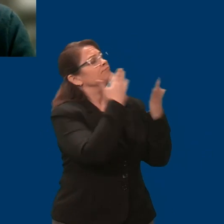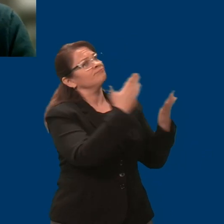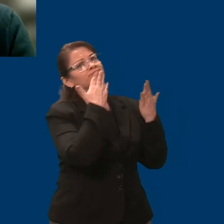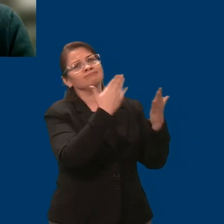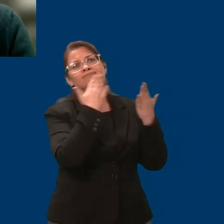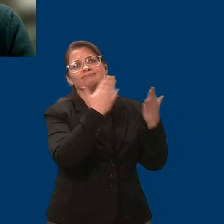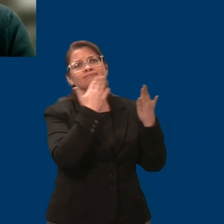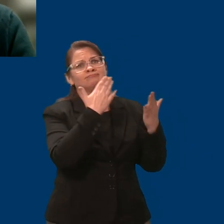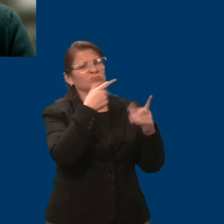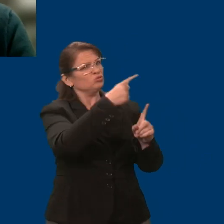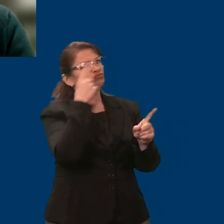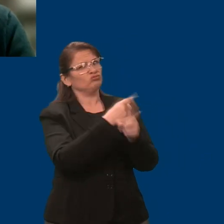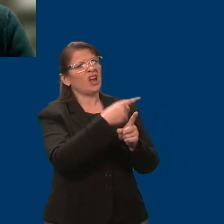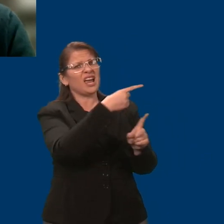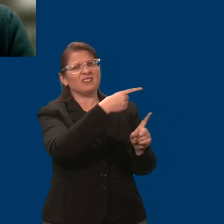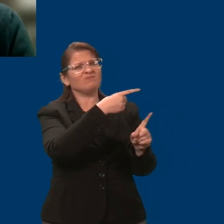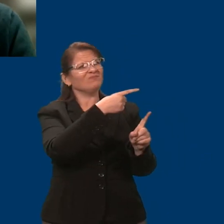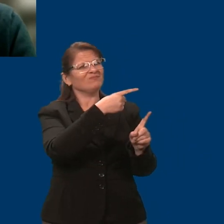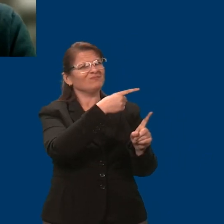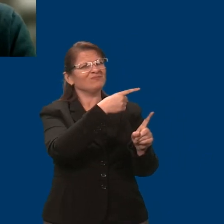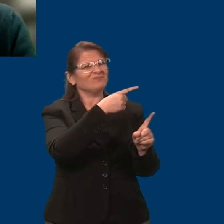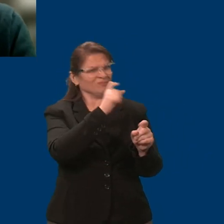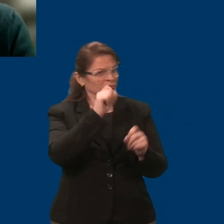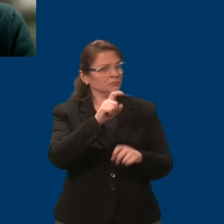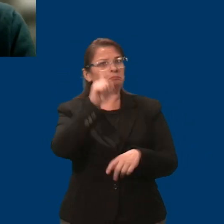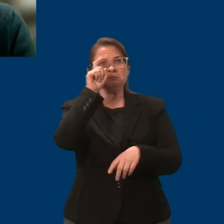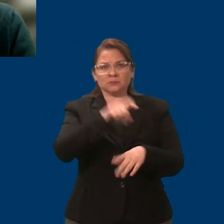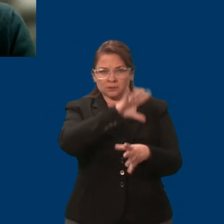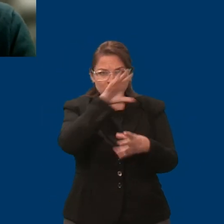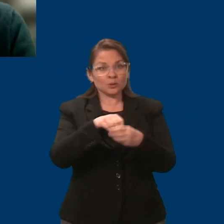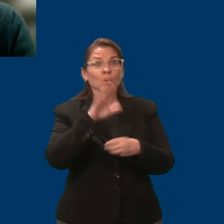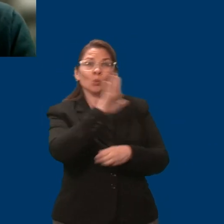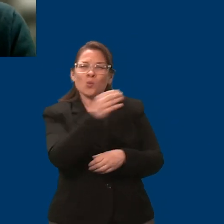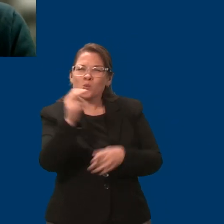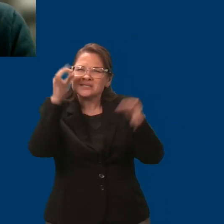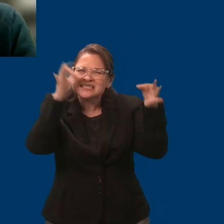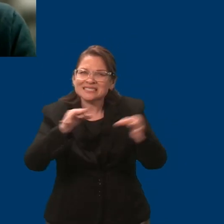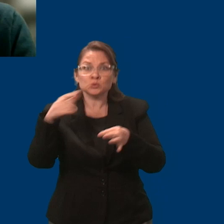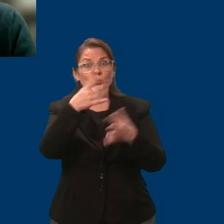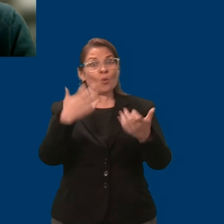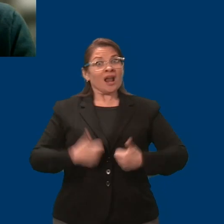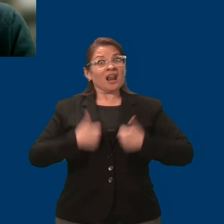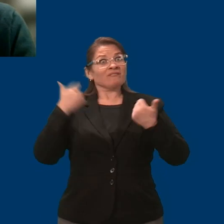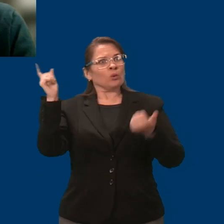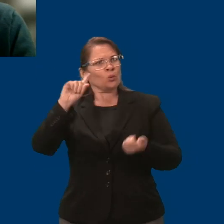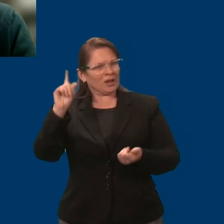You should be included and have choice in how you live. I want to work with you beyond just this specific policy